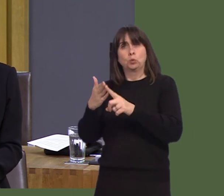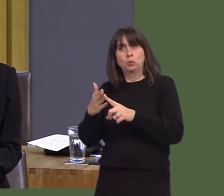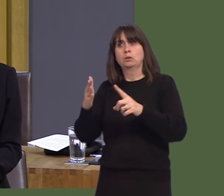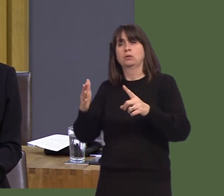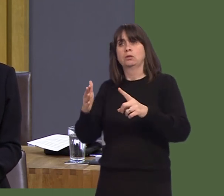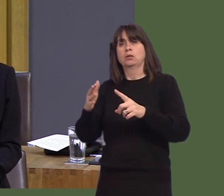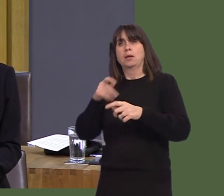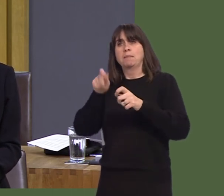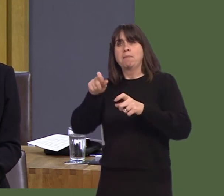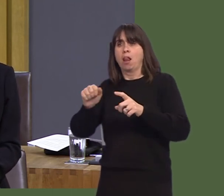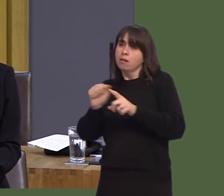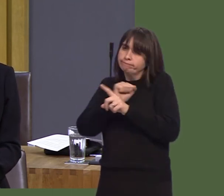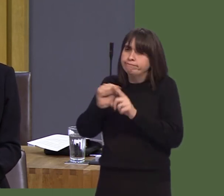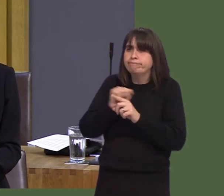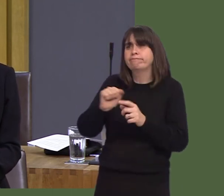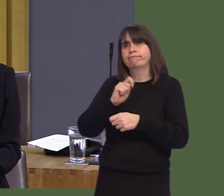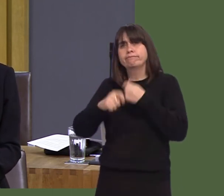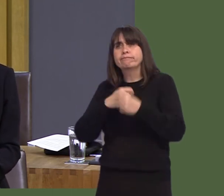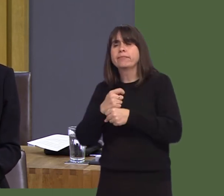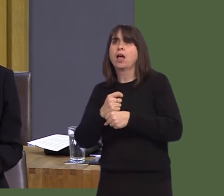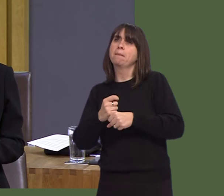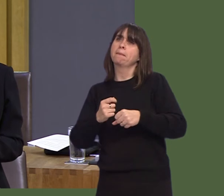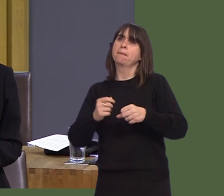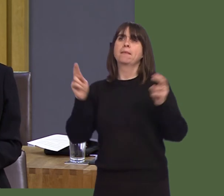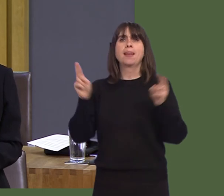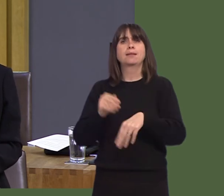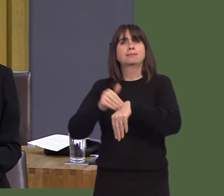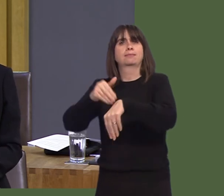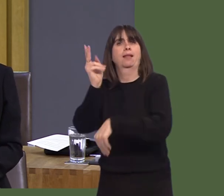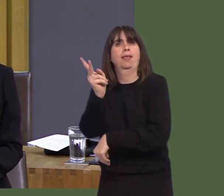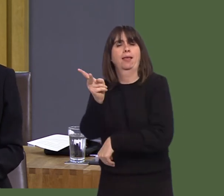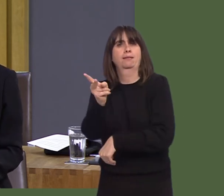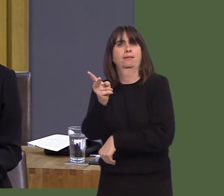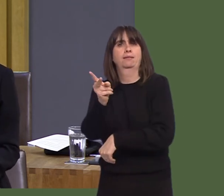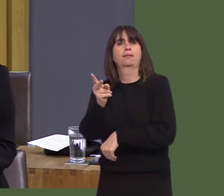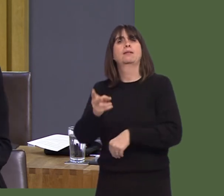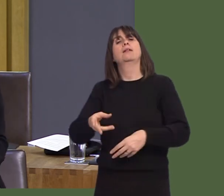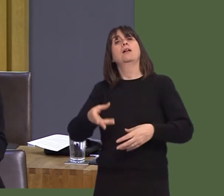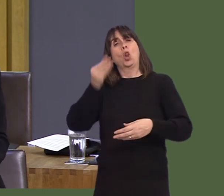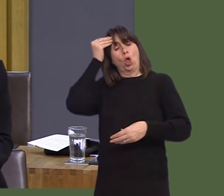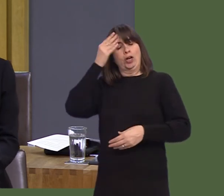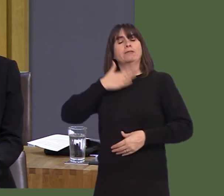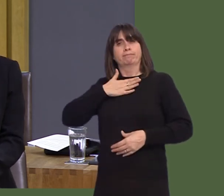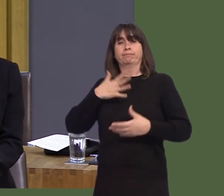pressures for patients sleeping in equipment rooms and in corridors in Llandudno General Hospital because of a lack of hospital beds.